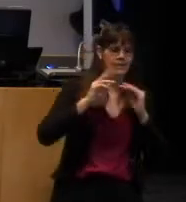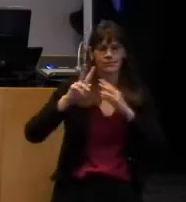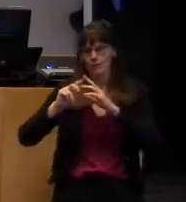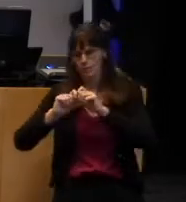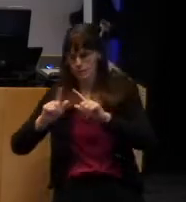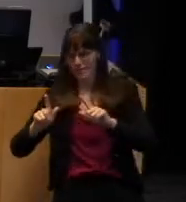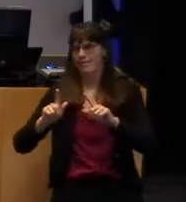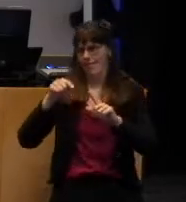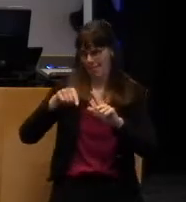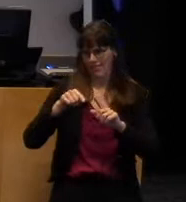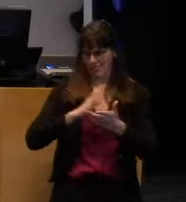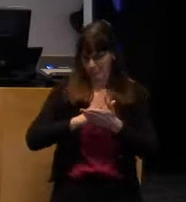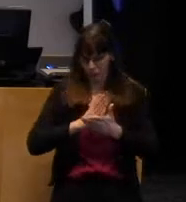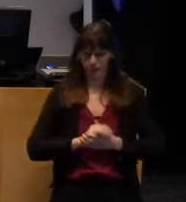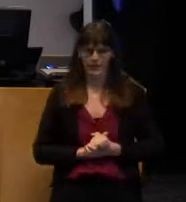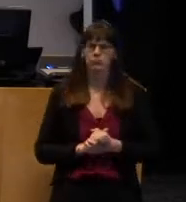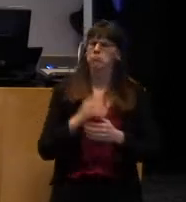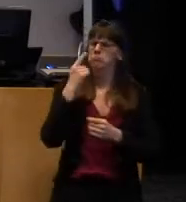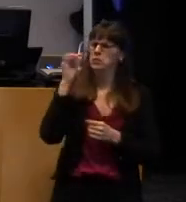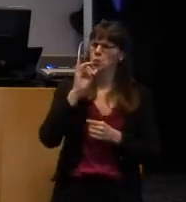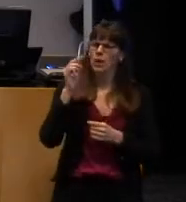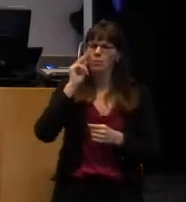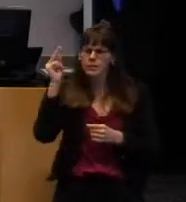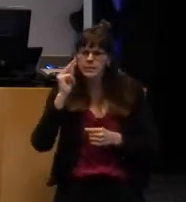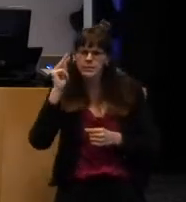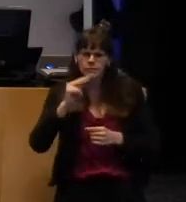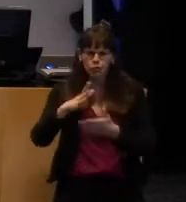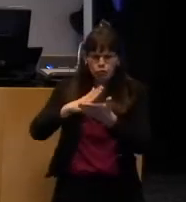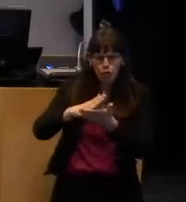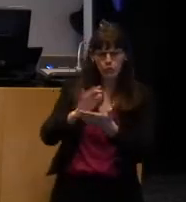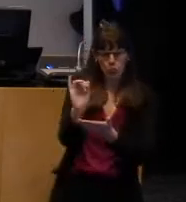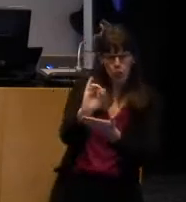exploring interpreters' perspectives to understand the what, how and why.